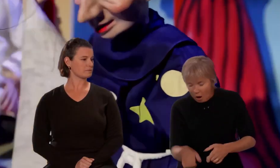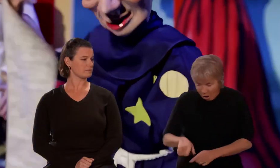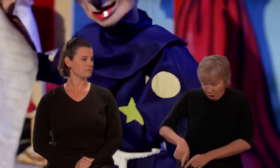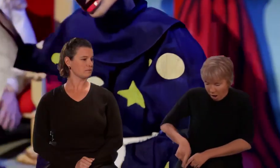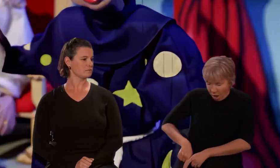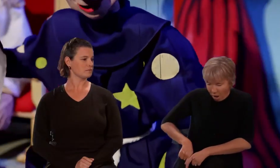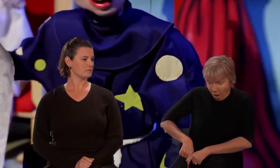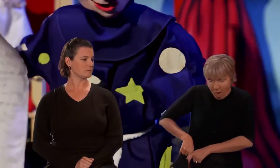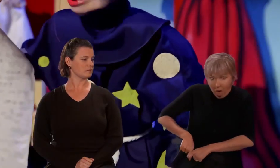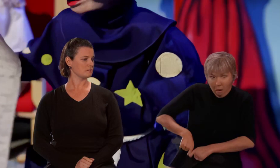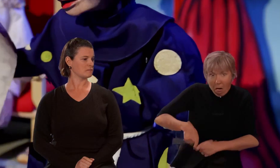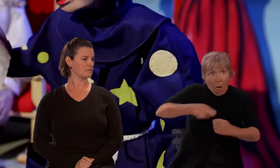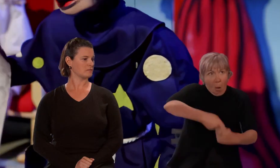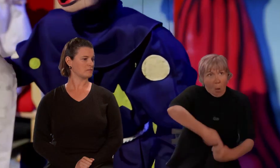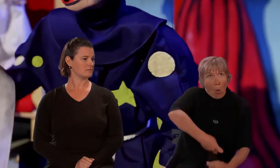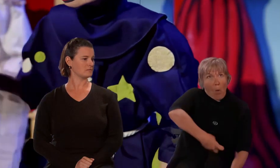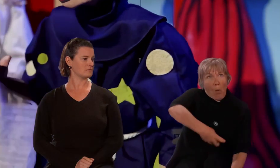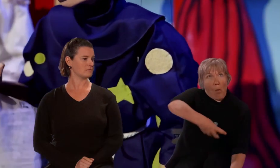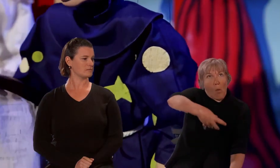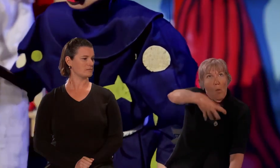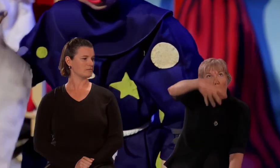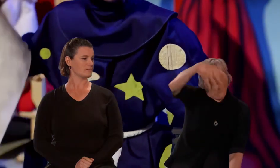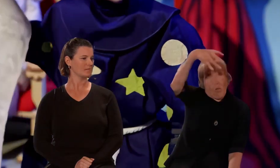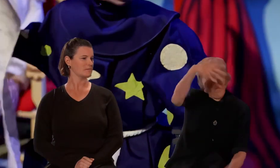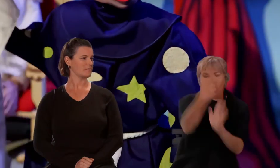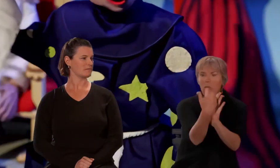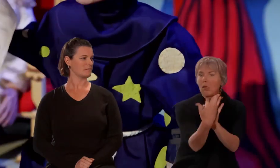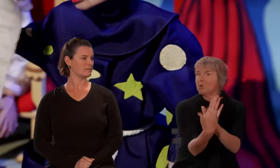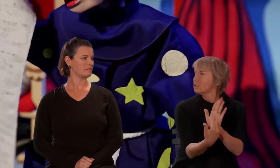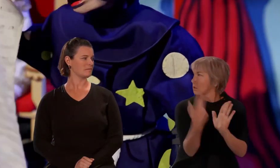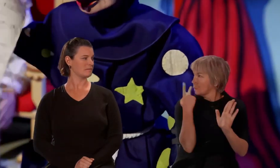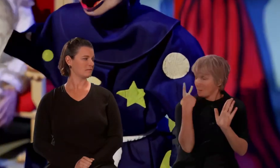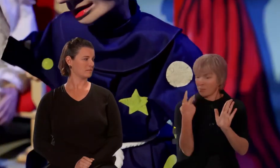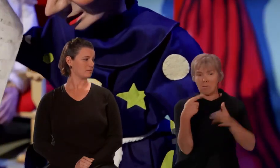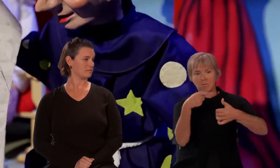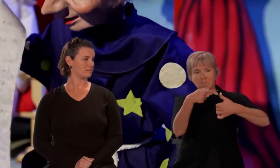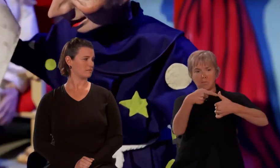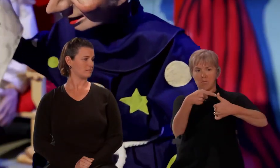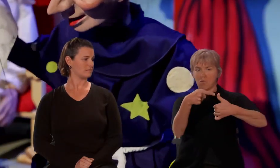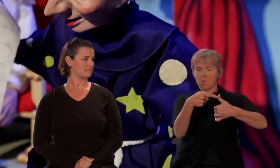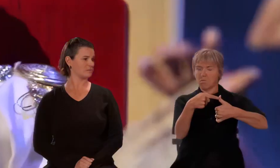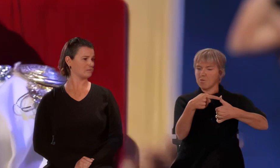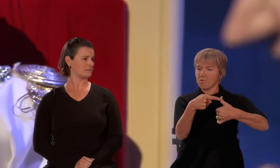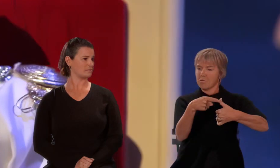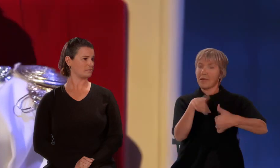of the wizardries I have performed for you. It begins: "Dear Royal Wizard,